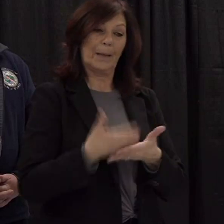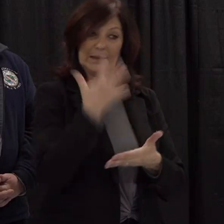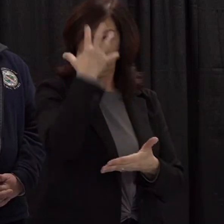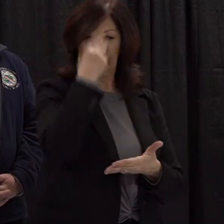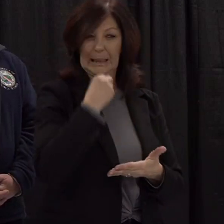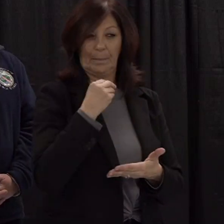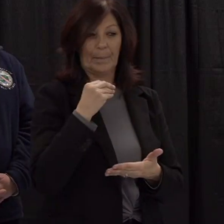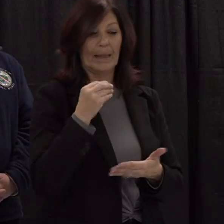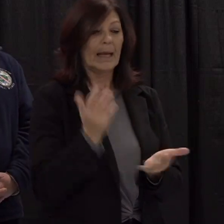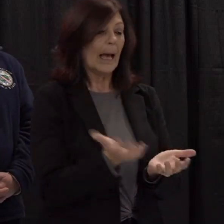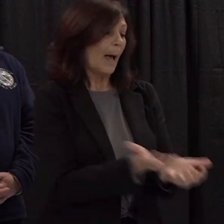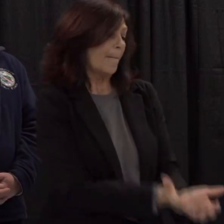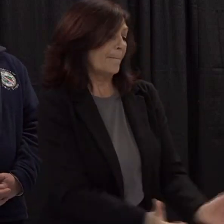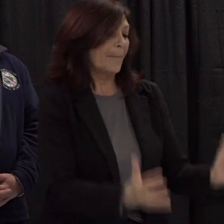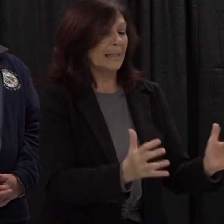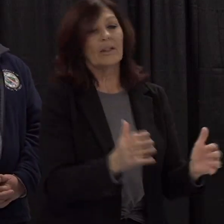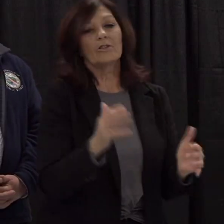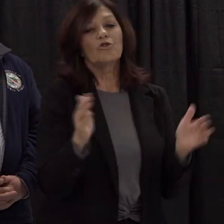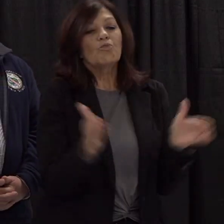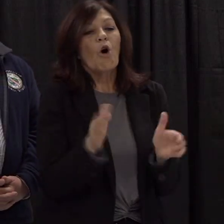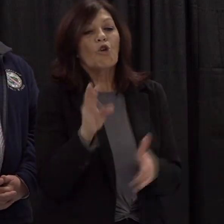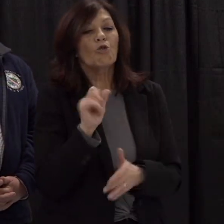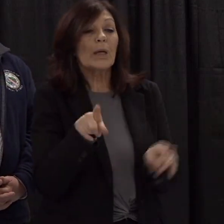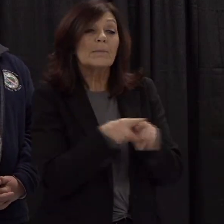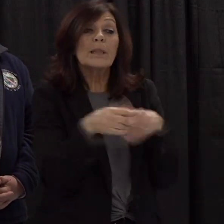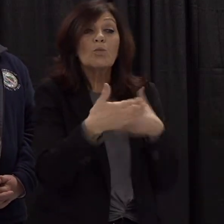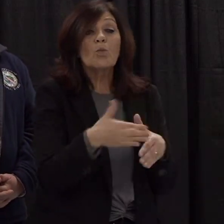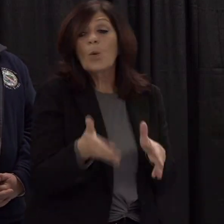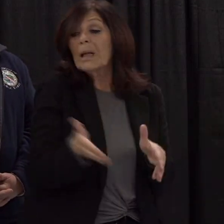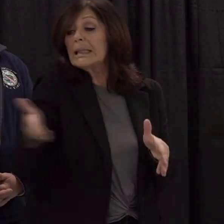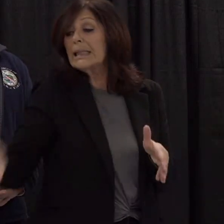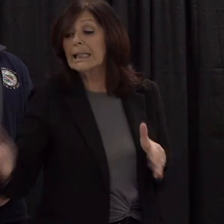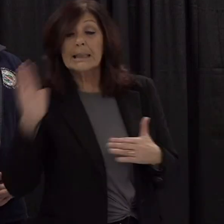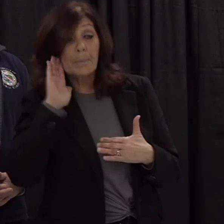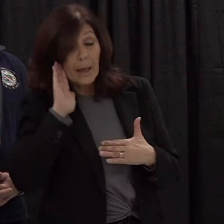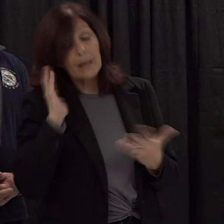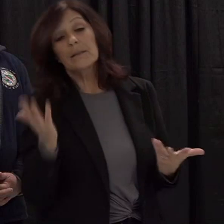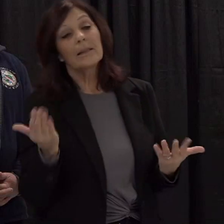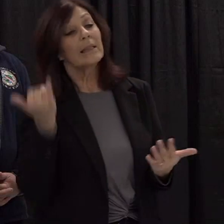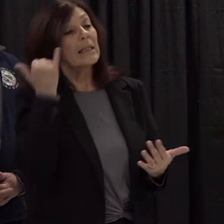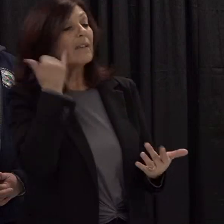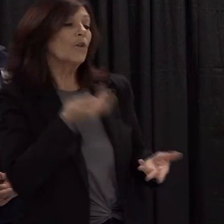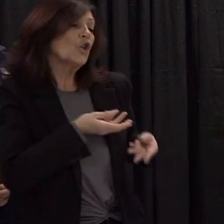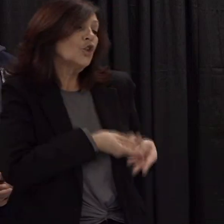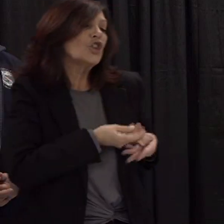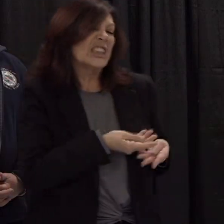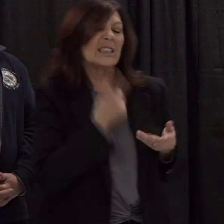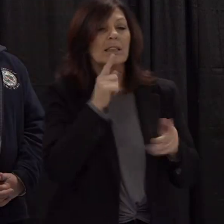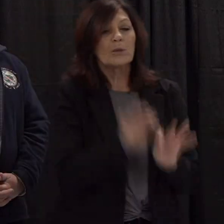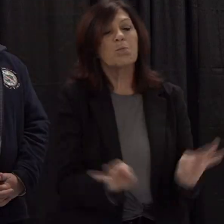a bassinet or a little crib in the same room right next to the bed, especially if you're a nursing, that's a really important but